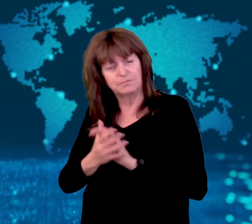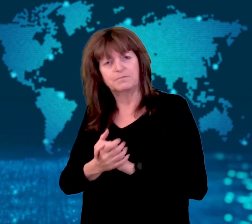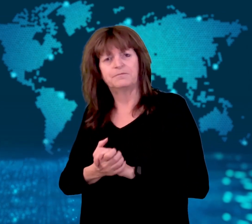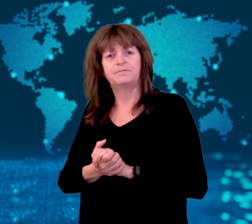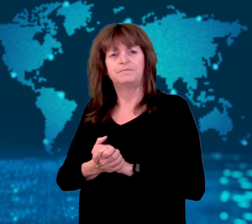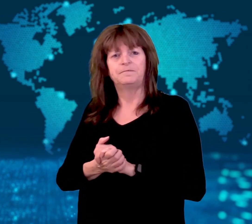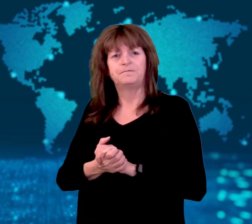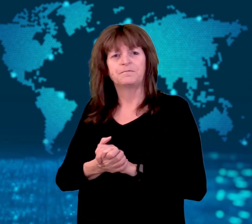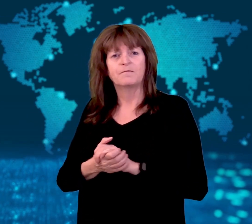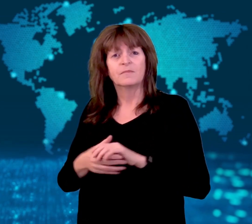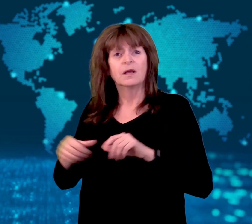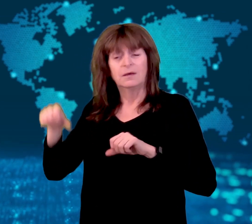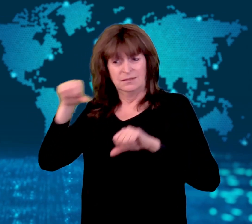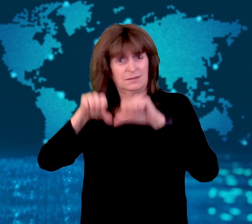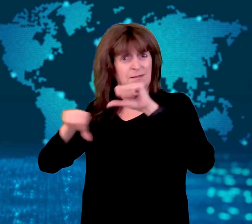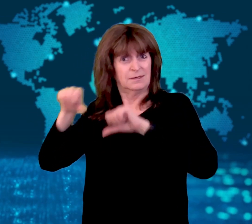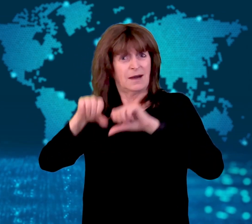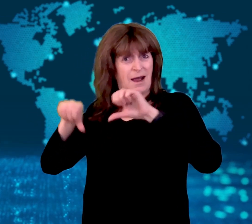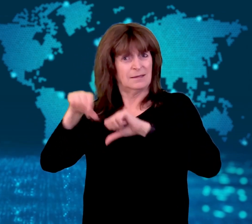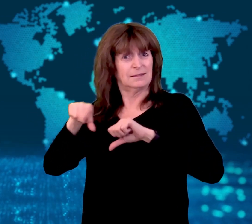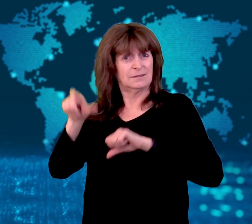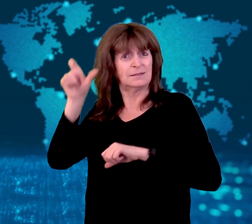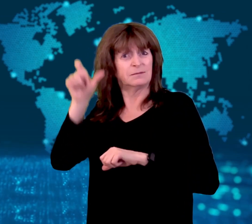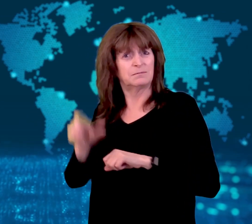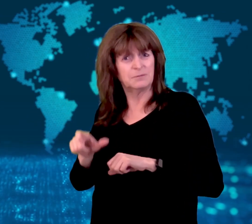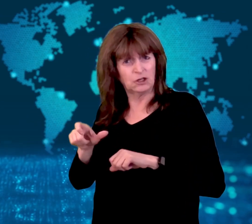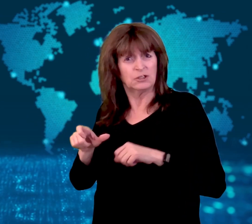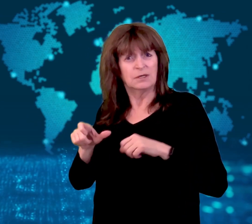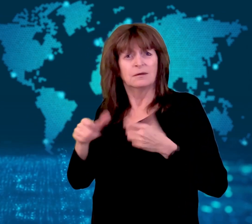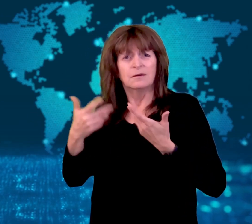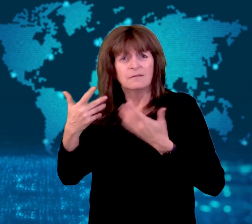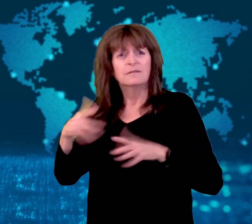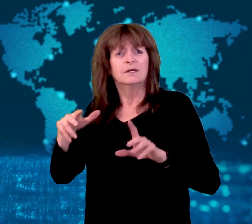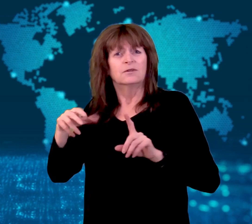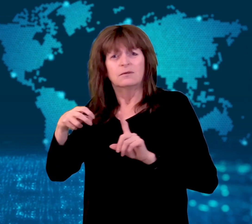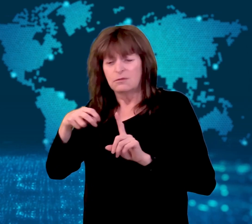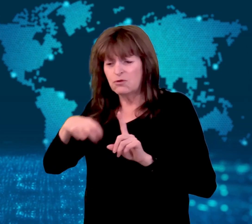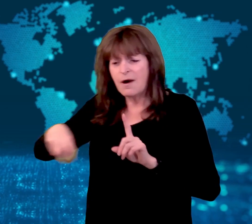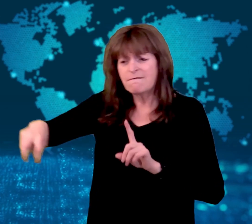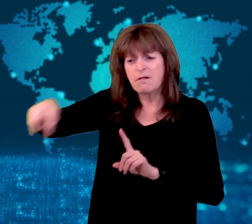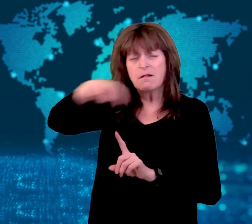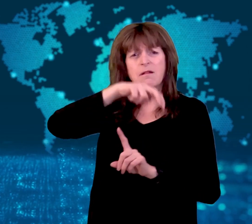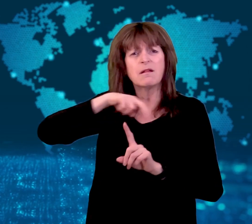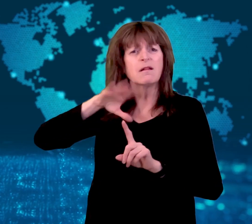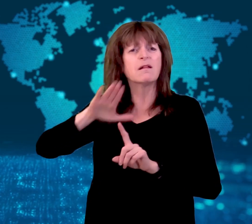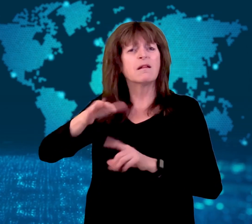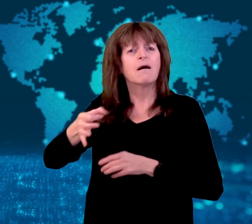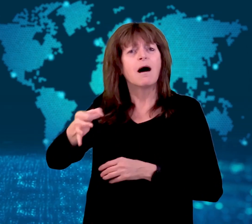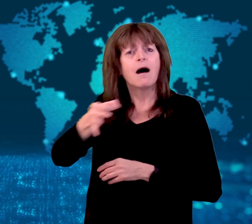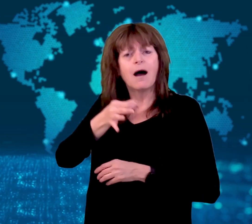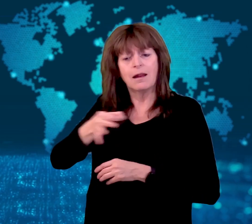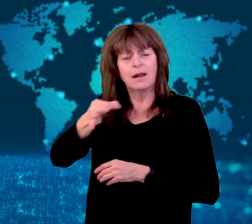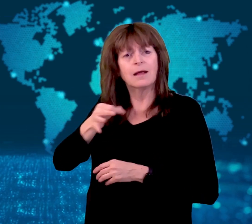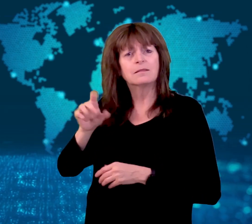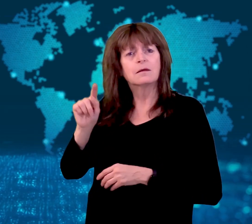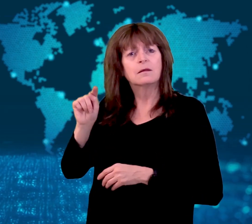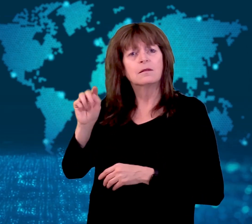Tongatapu, examining the sand deposits left by the tsunami,